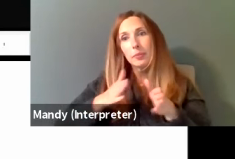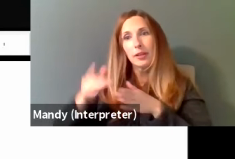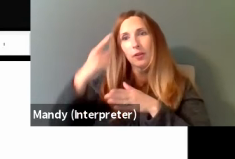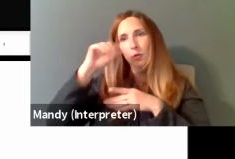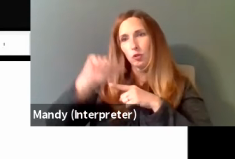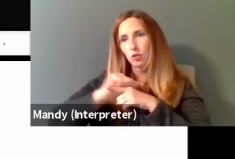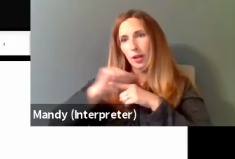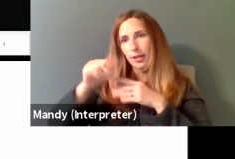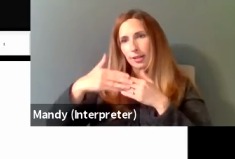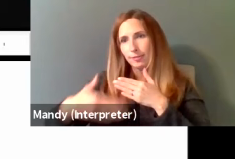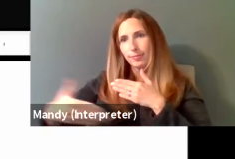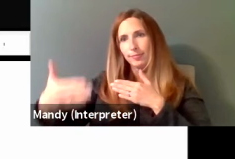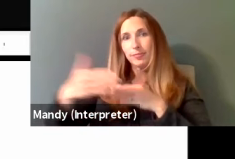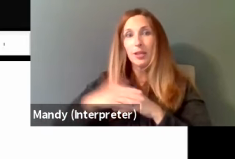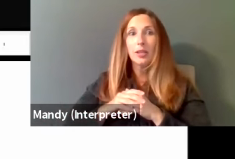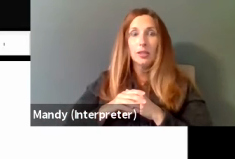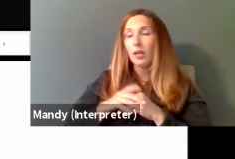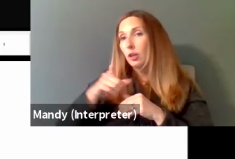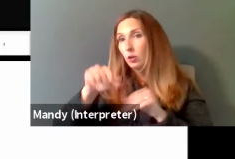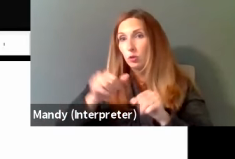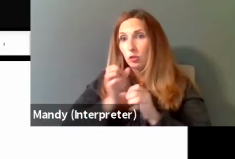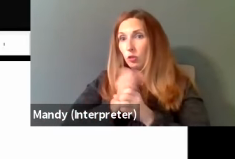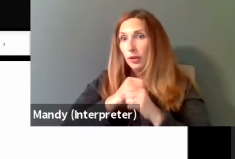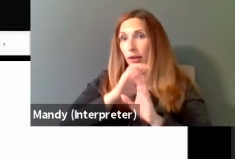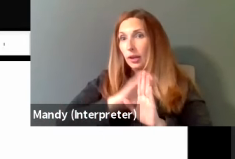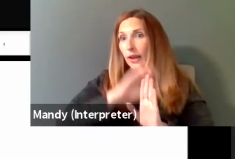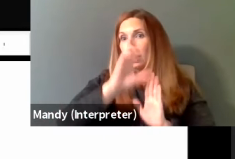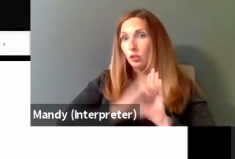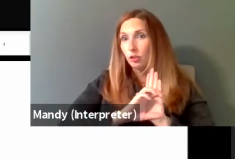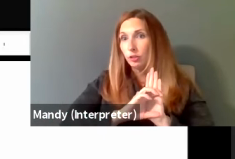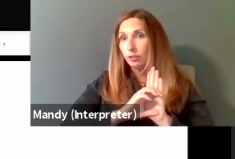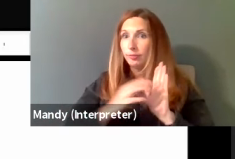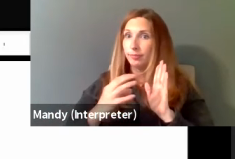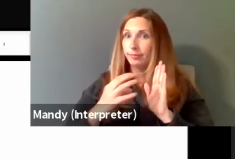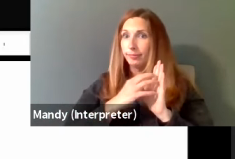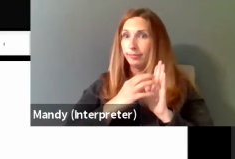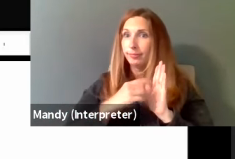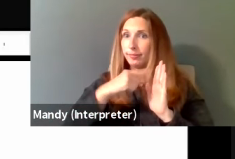You can even create a calendar of training. And I will tell you, if you do have an auditor